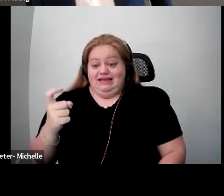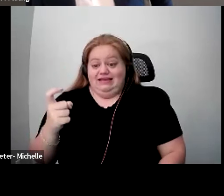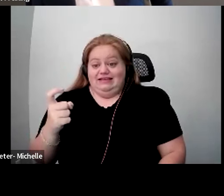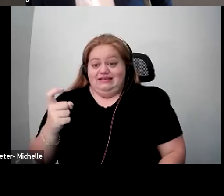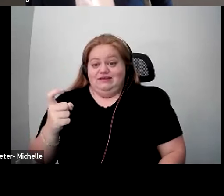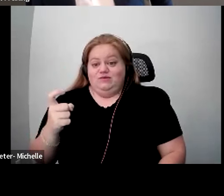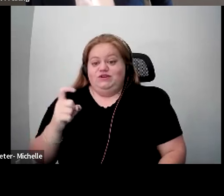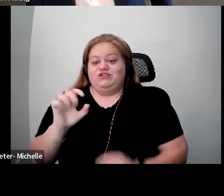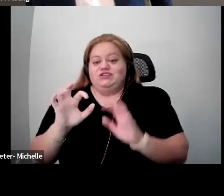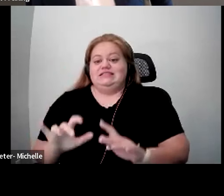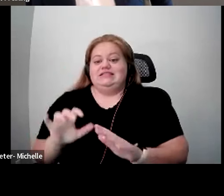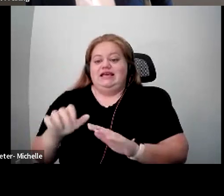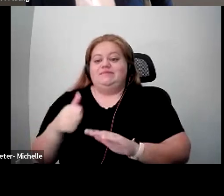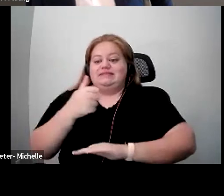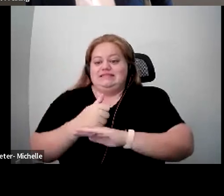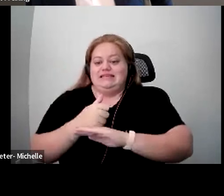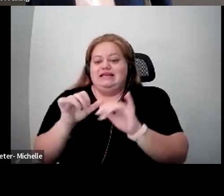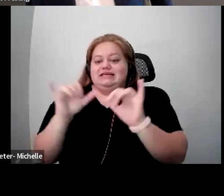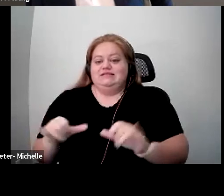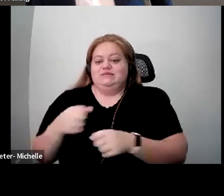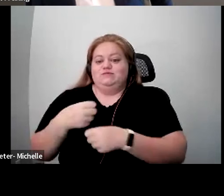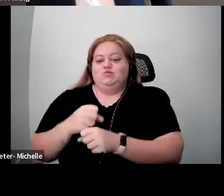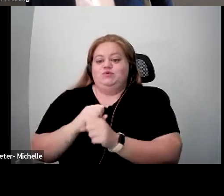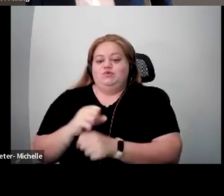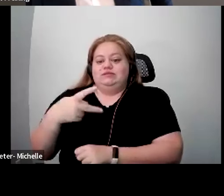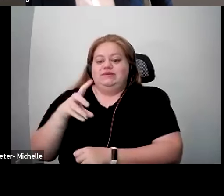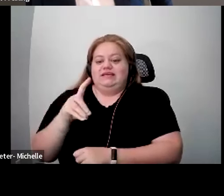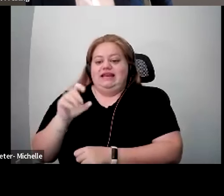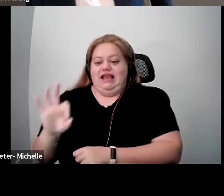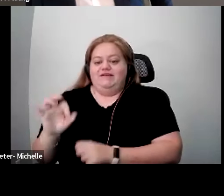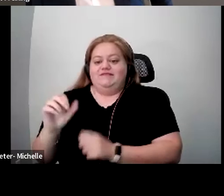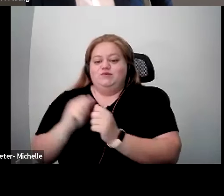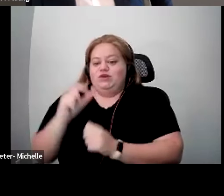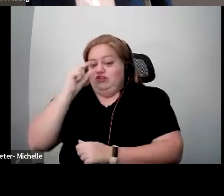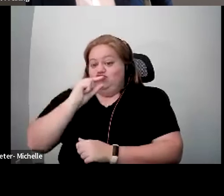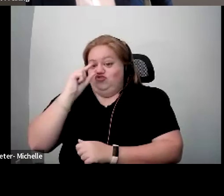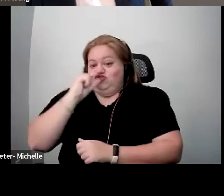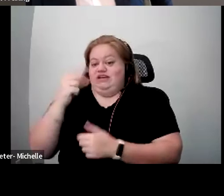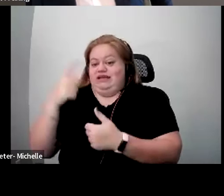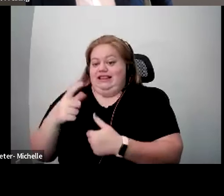system producing traditionally PDF files, and with our software, with LaTeXML producing HTML.